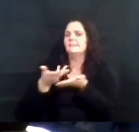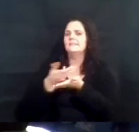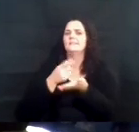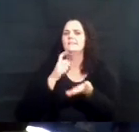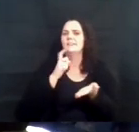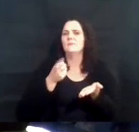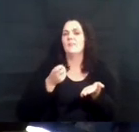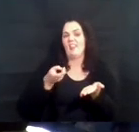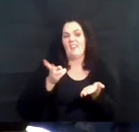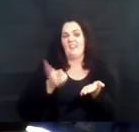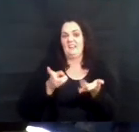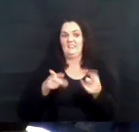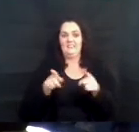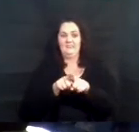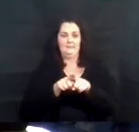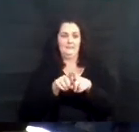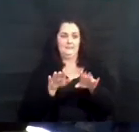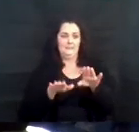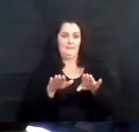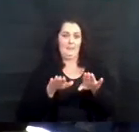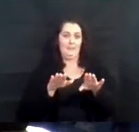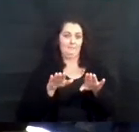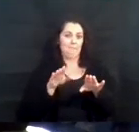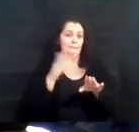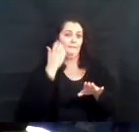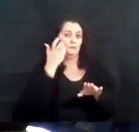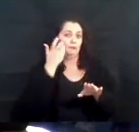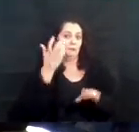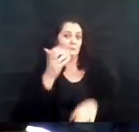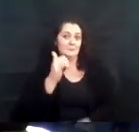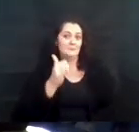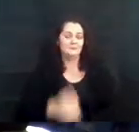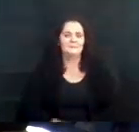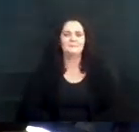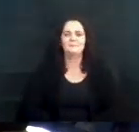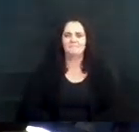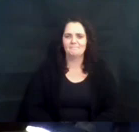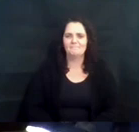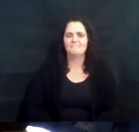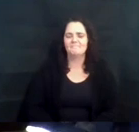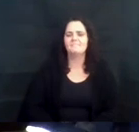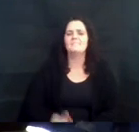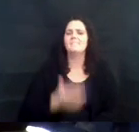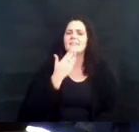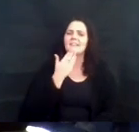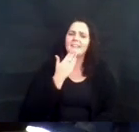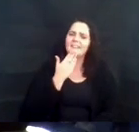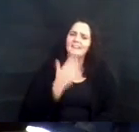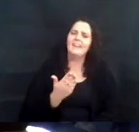I think Shannon's gonna talk a little bit more about that here at the end okay but thank you so much. I mean the encouragement and the feedback has been